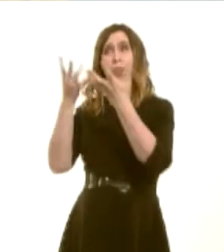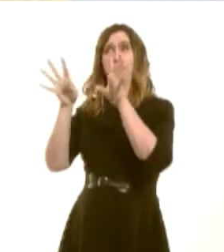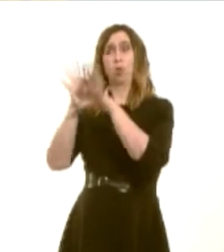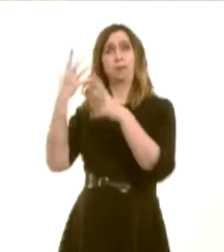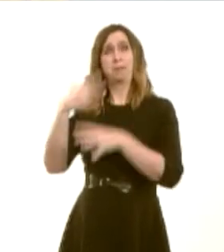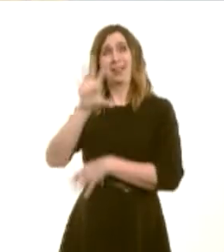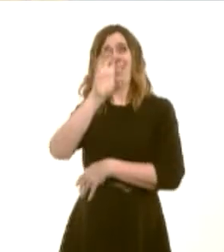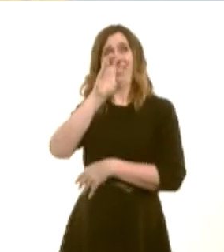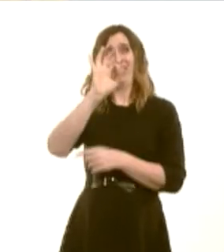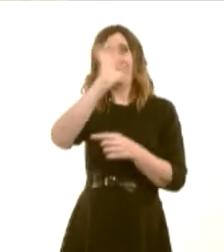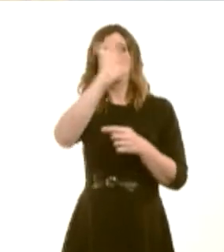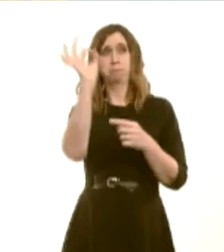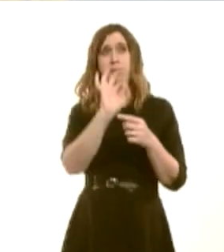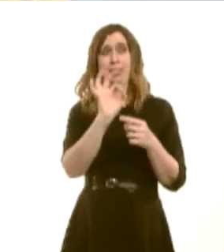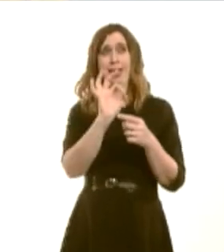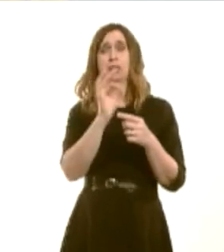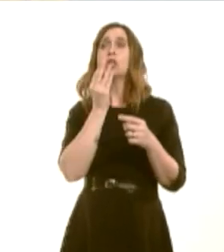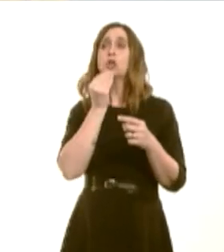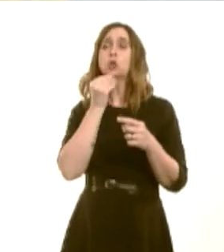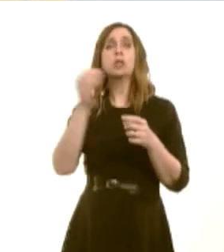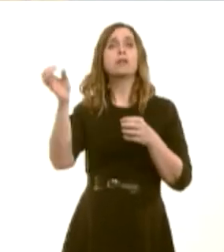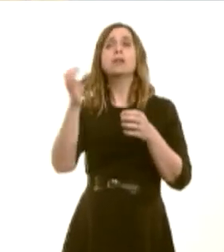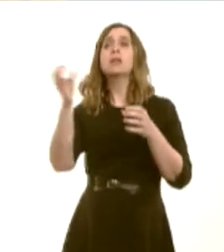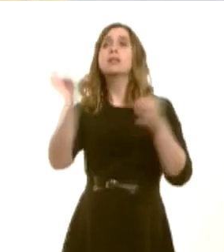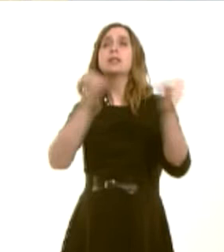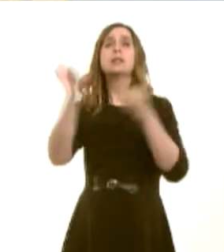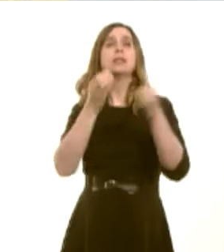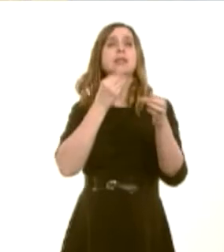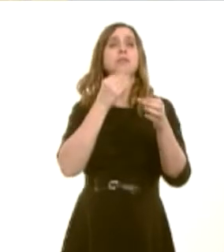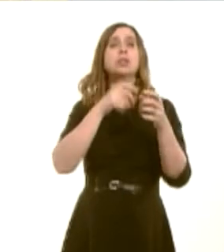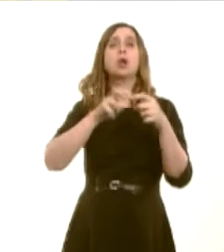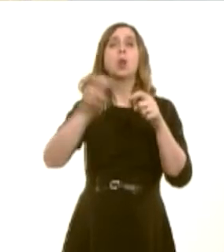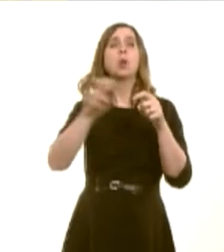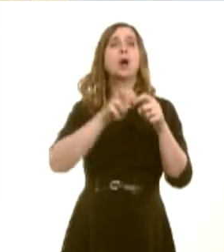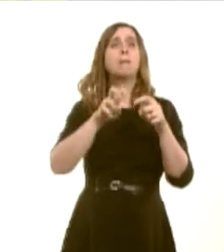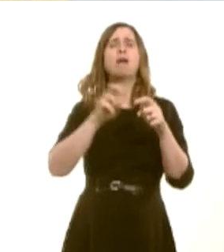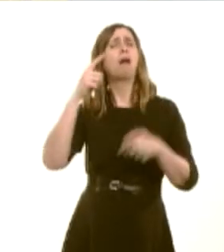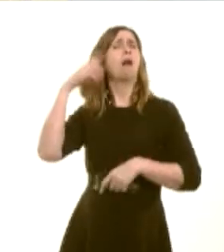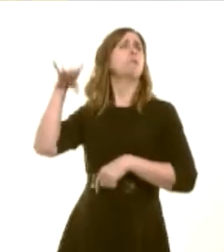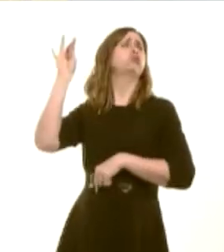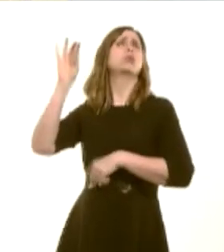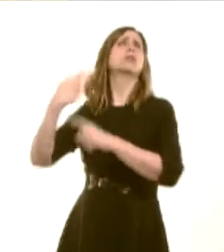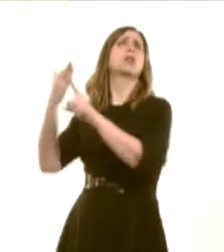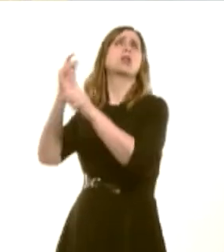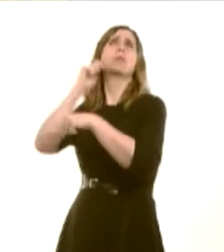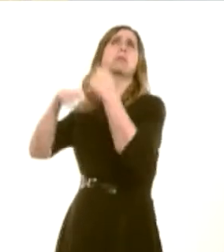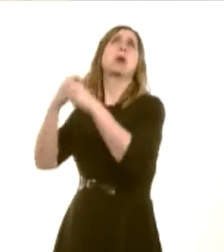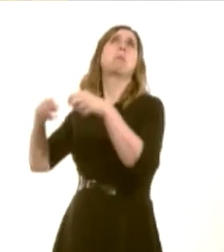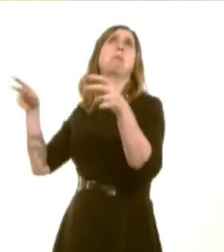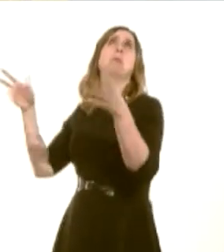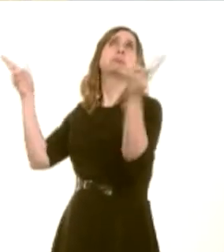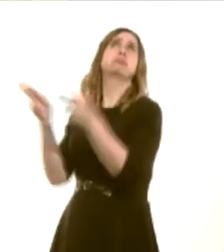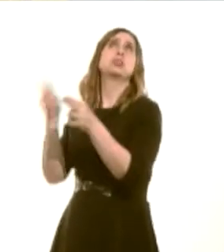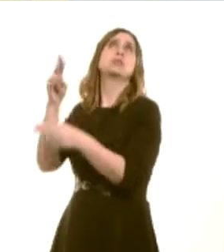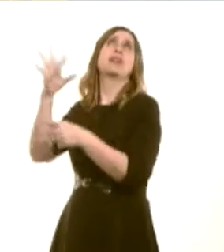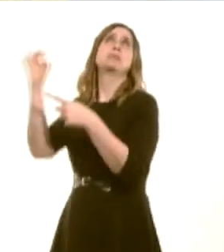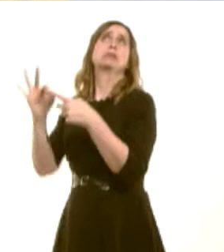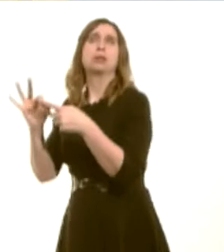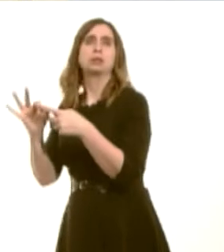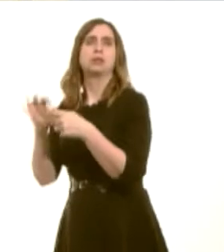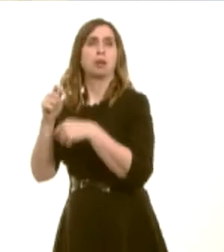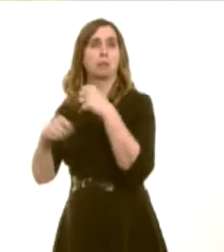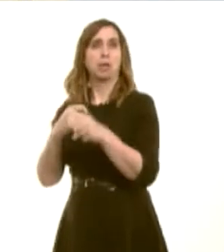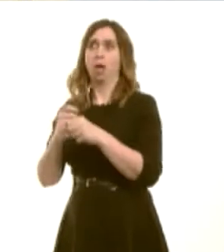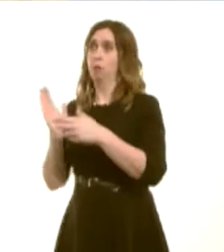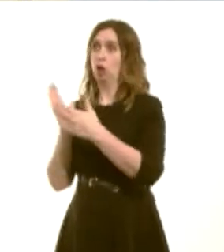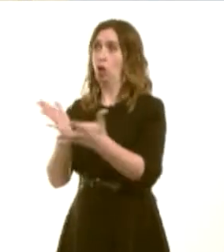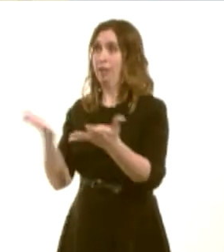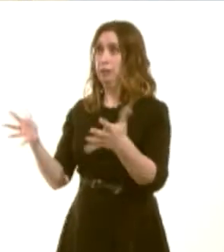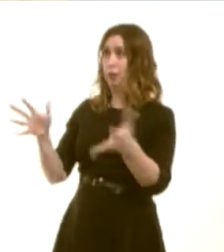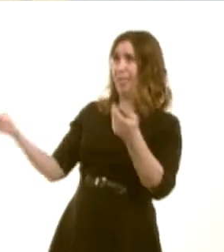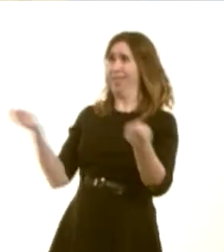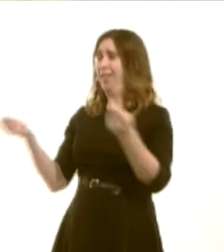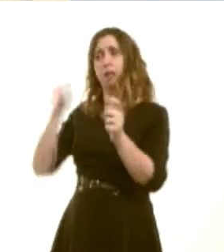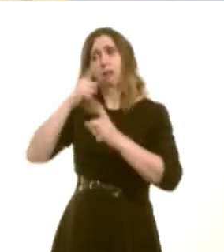50% use of locums to a 25% target has led to services being considered unsustainable.